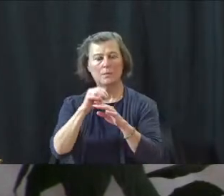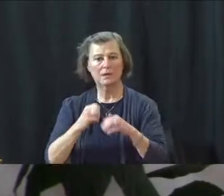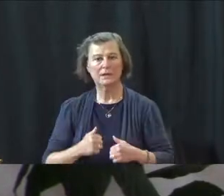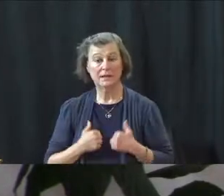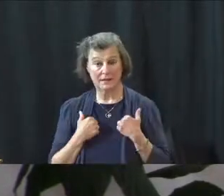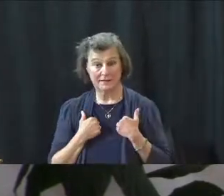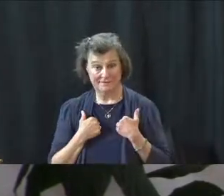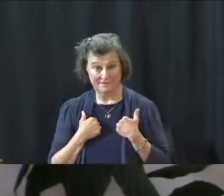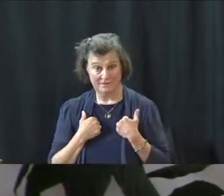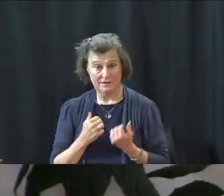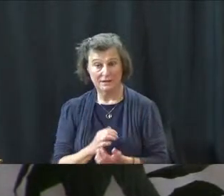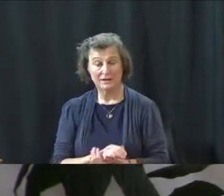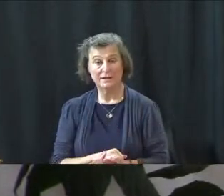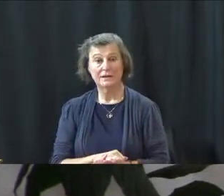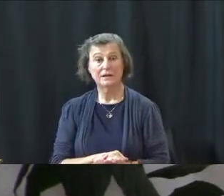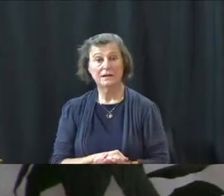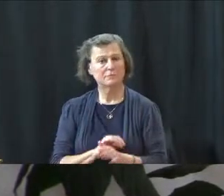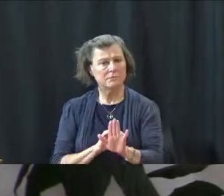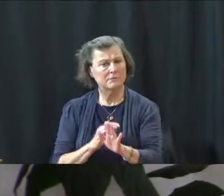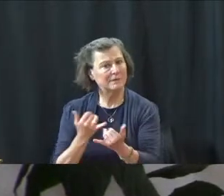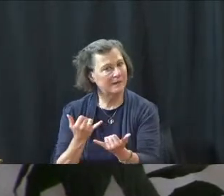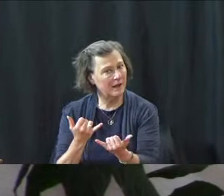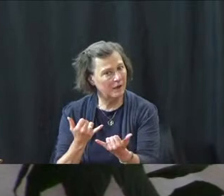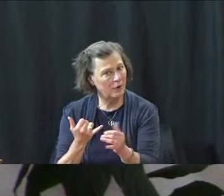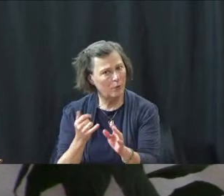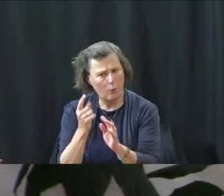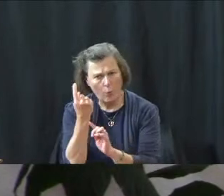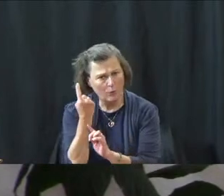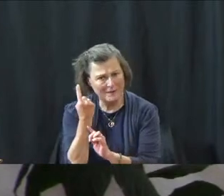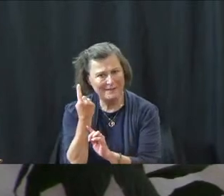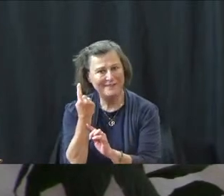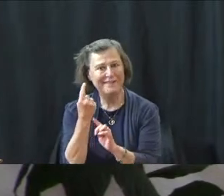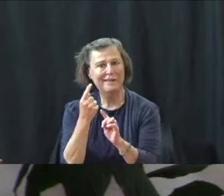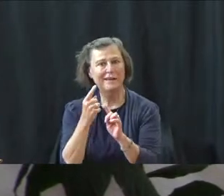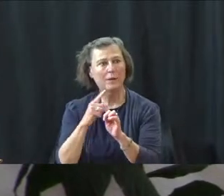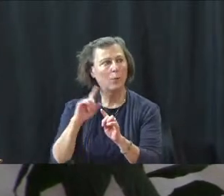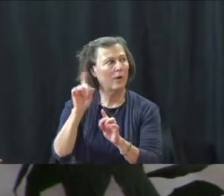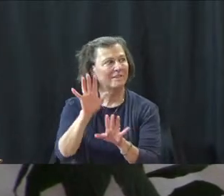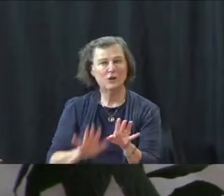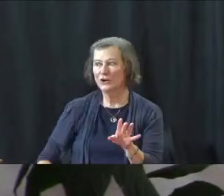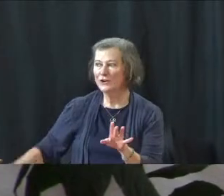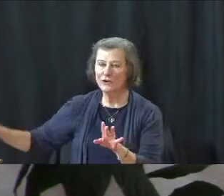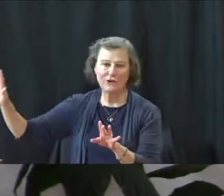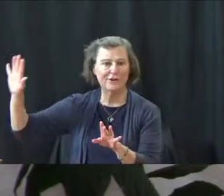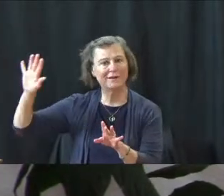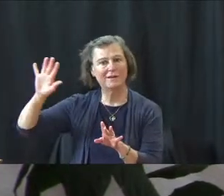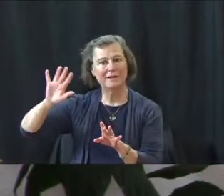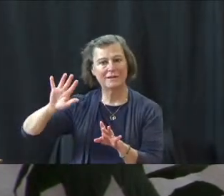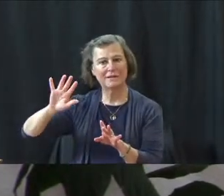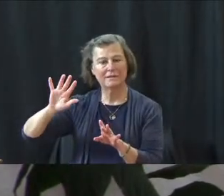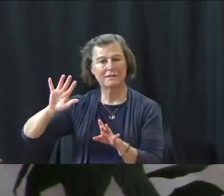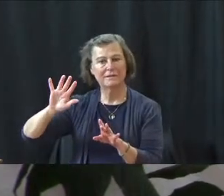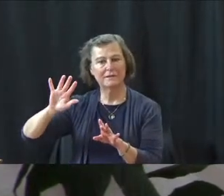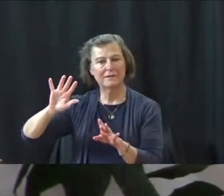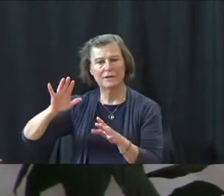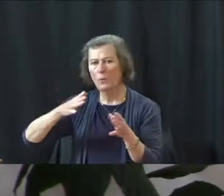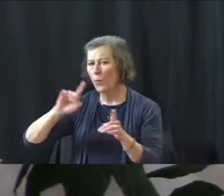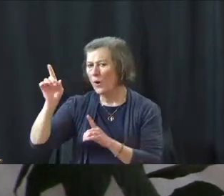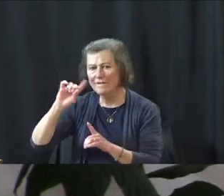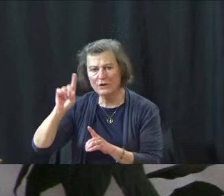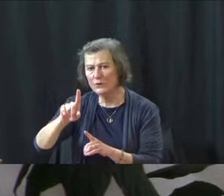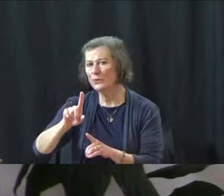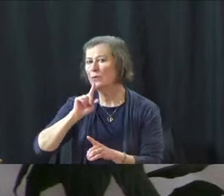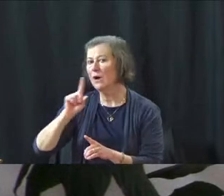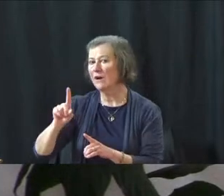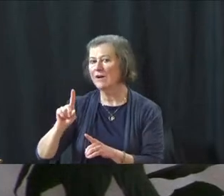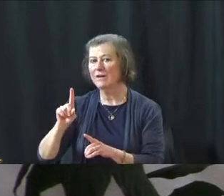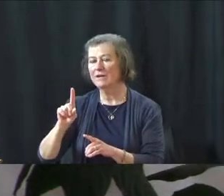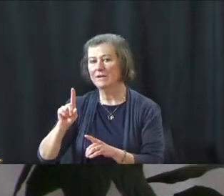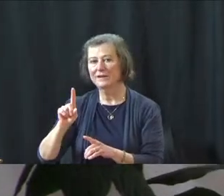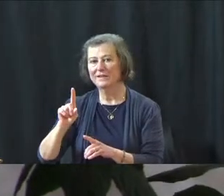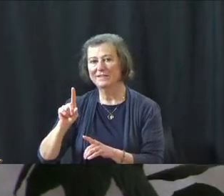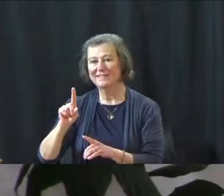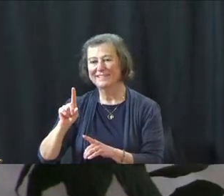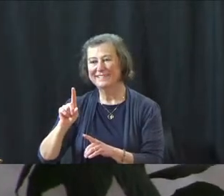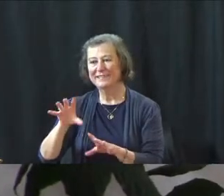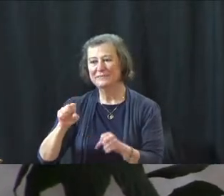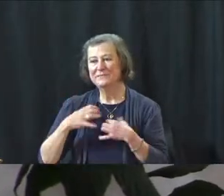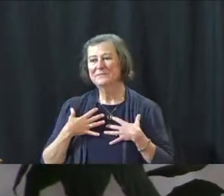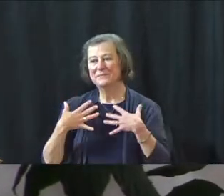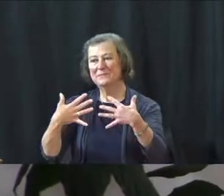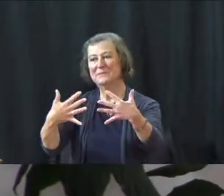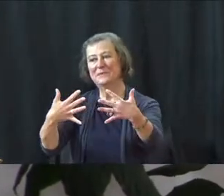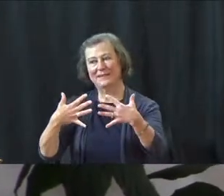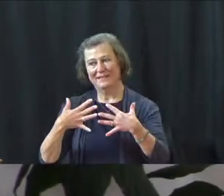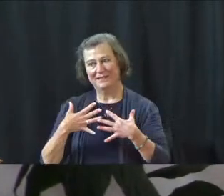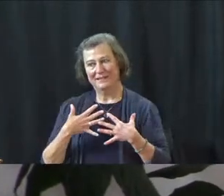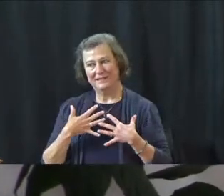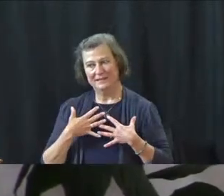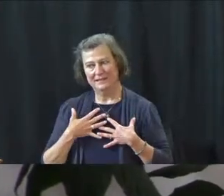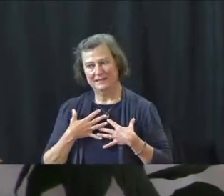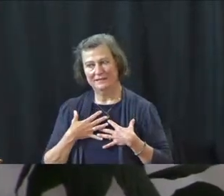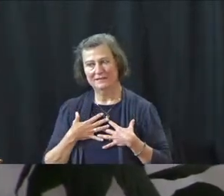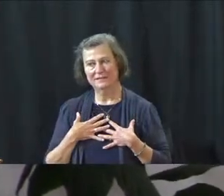Not just now, but wherever you are, wherever you are you can take a breath,